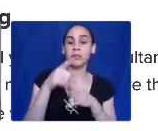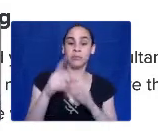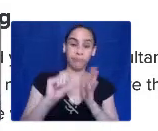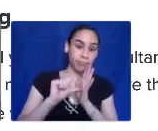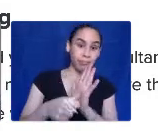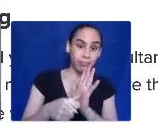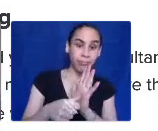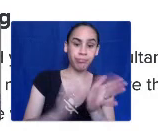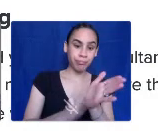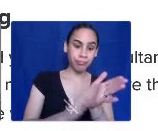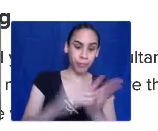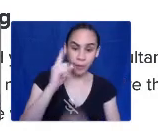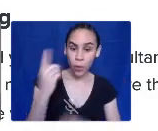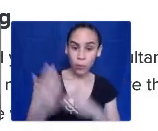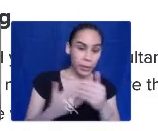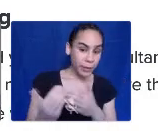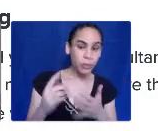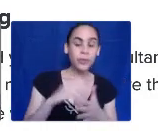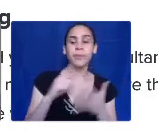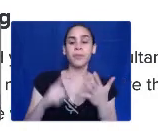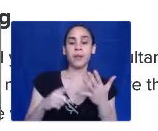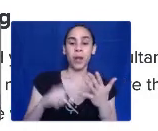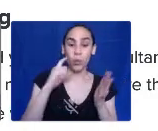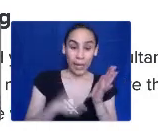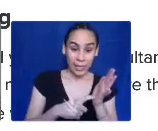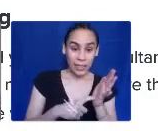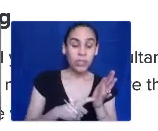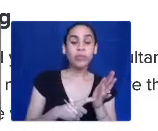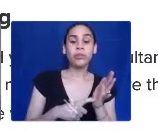for something those are great bullets to talk about scale is another bullet right